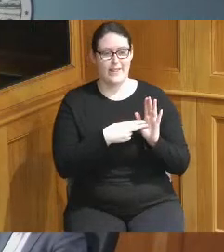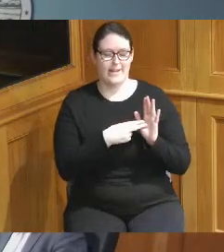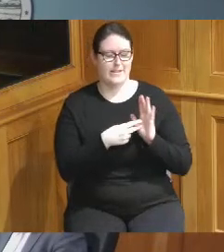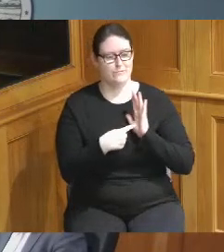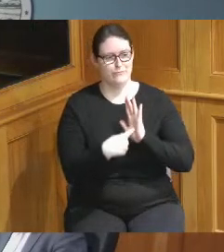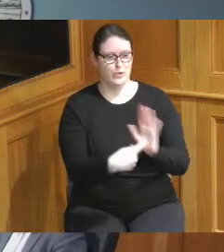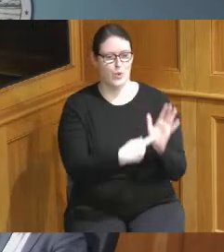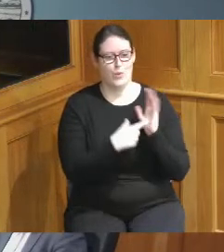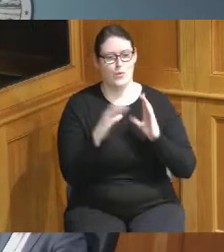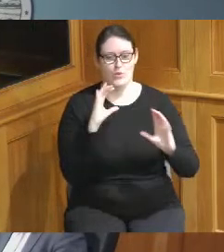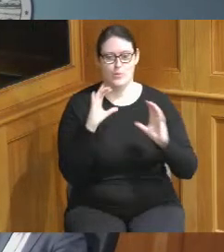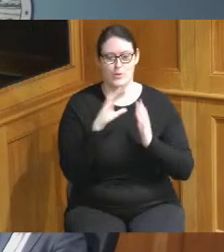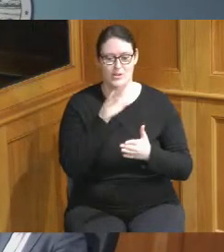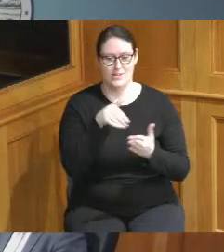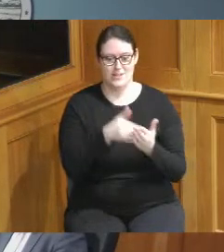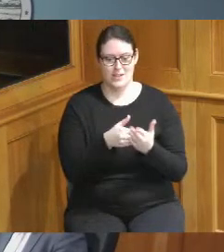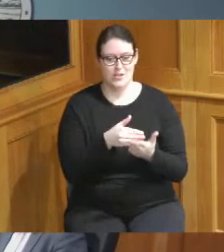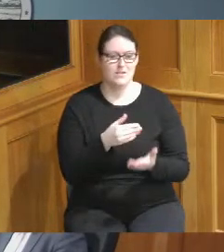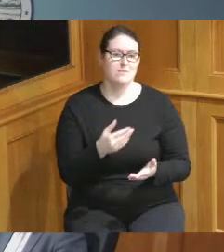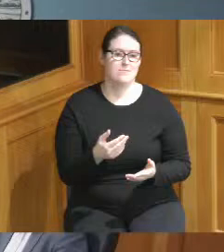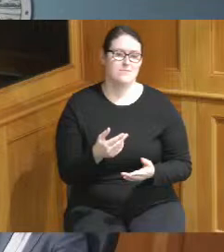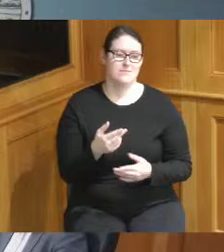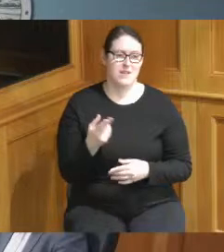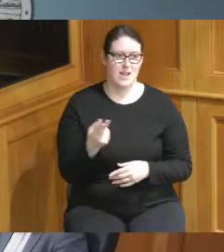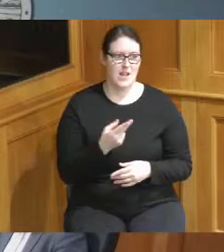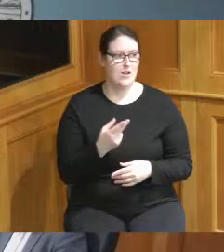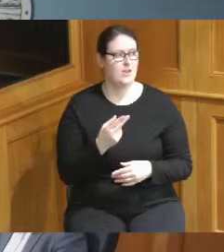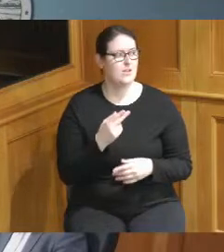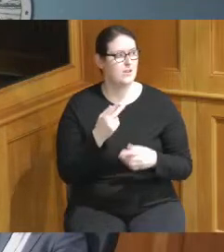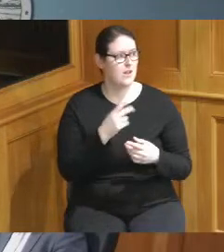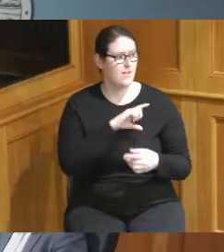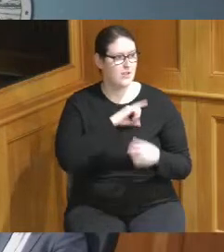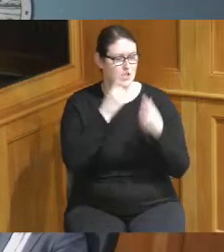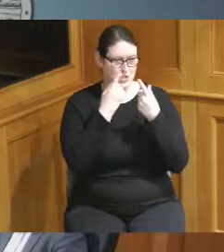County and Commissioner that is your consent agenda happy to answer any questions